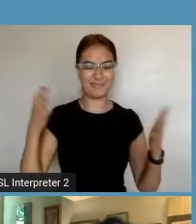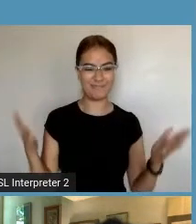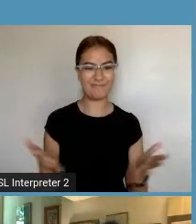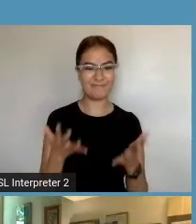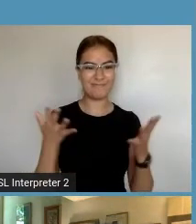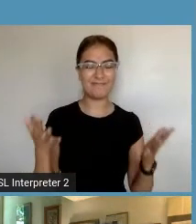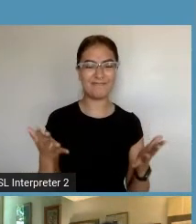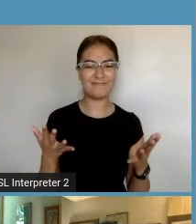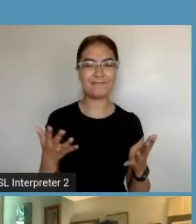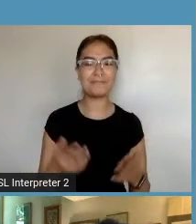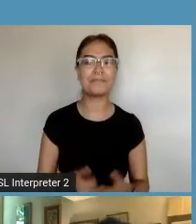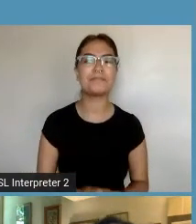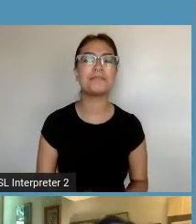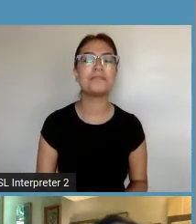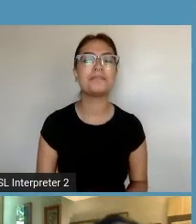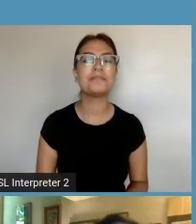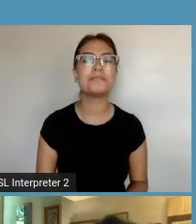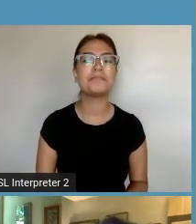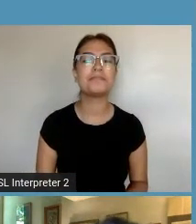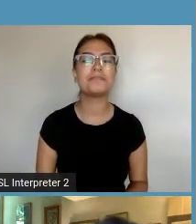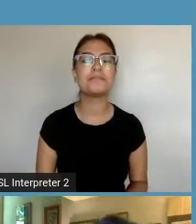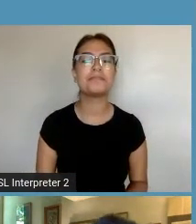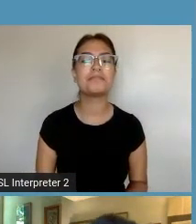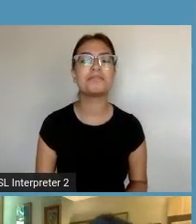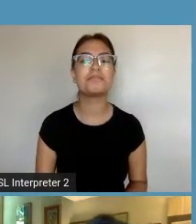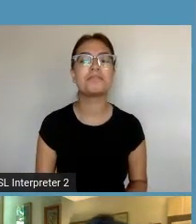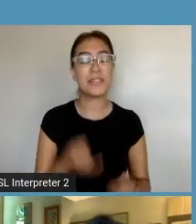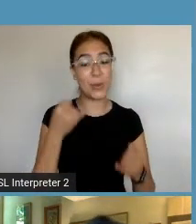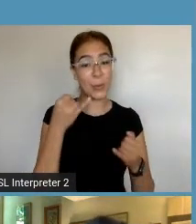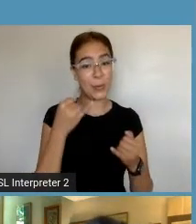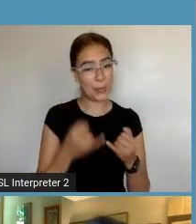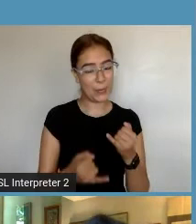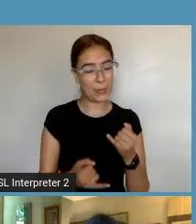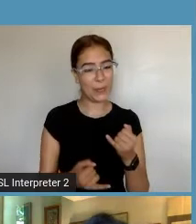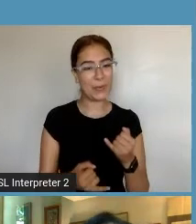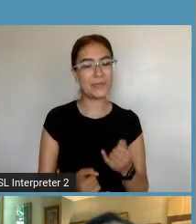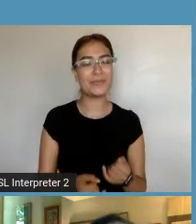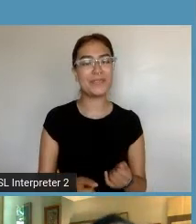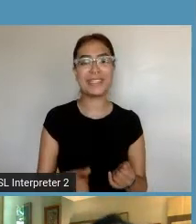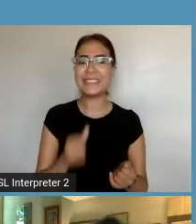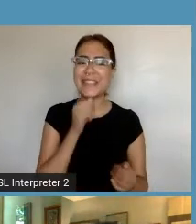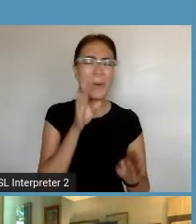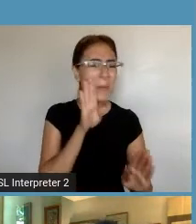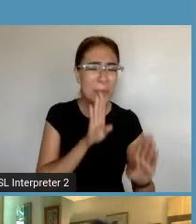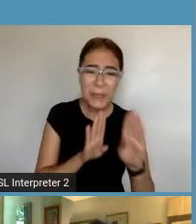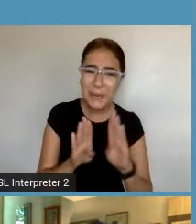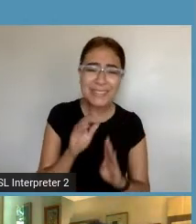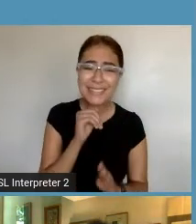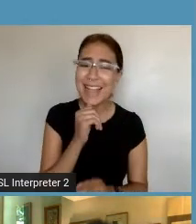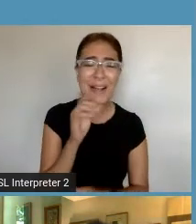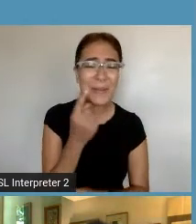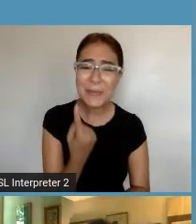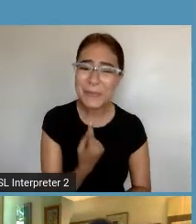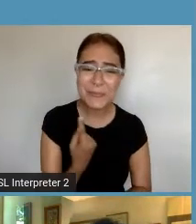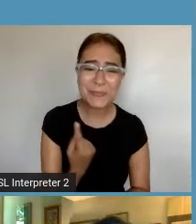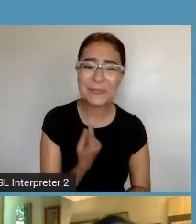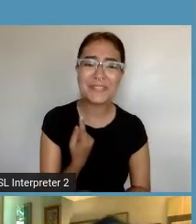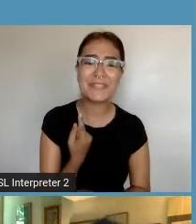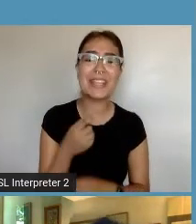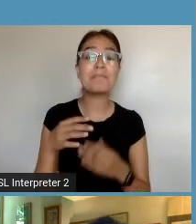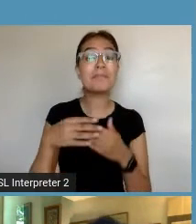In closing, don't worry, you're not alone. Be flexible, be inspired, be comfortable making